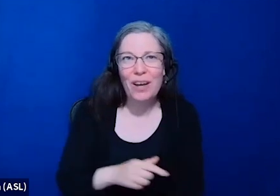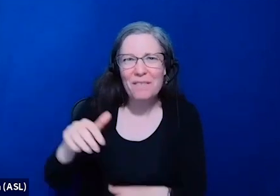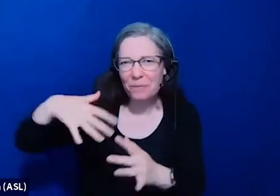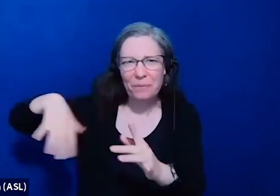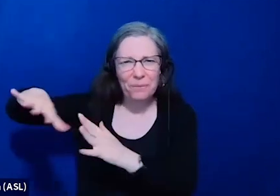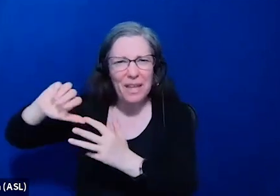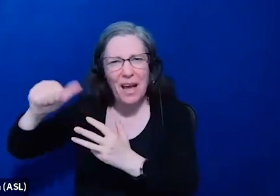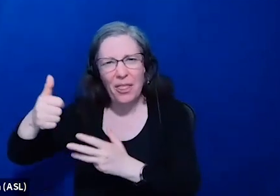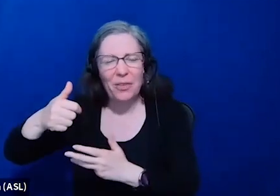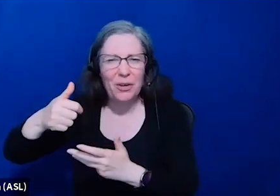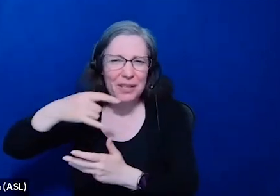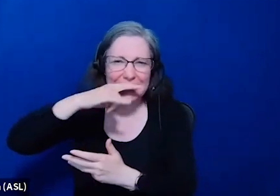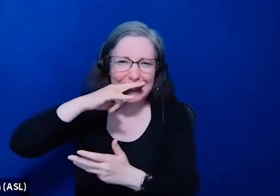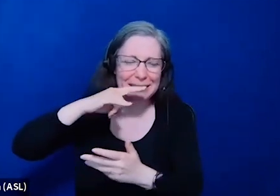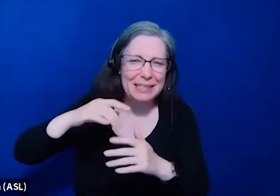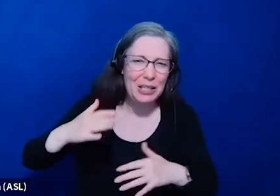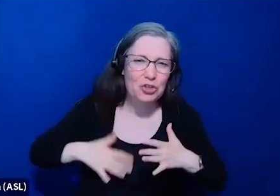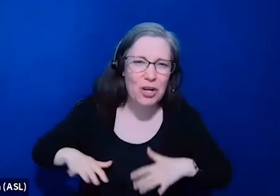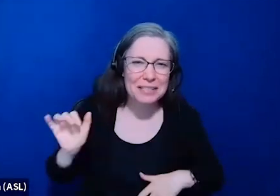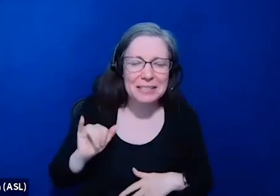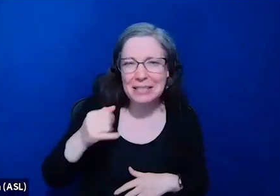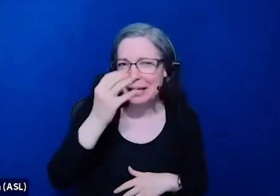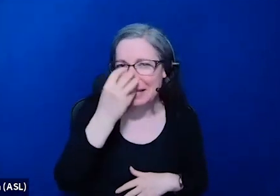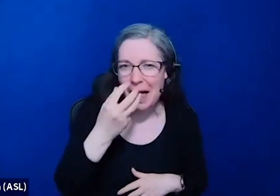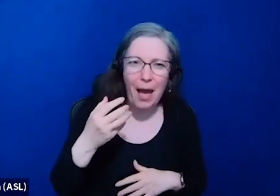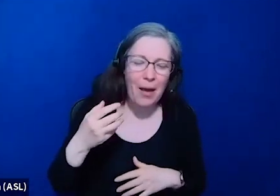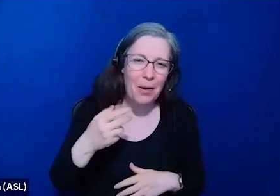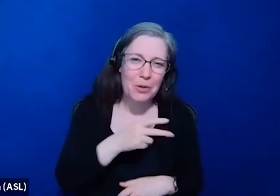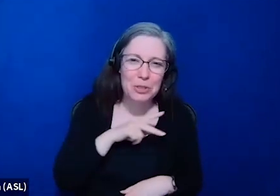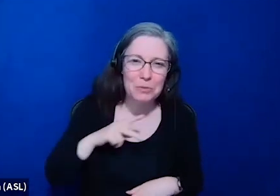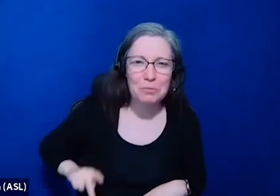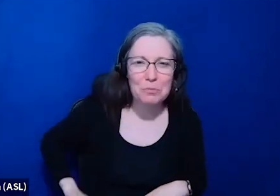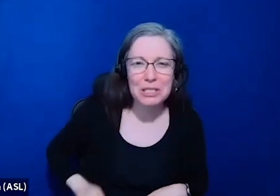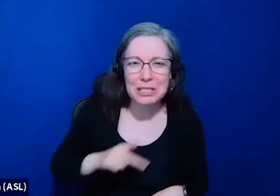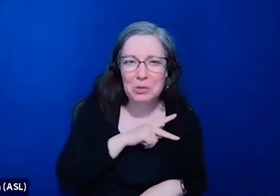fairies, princesses, et cetera, so I was singularly obsessed